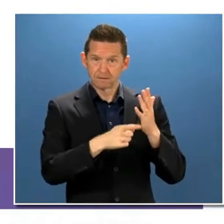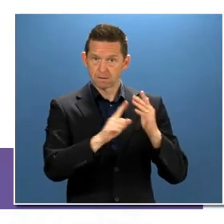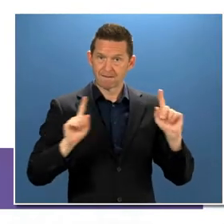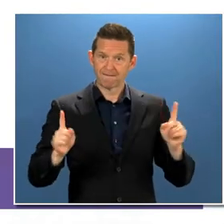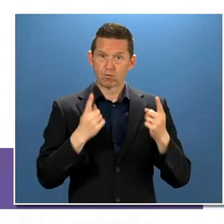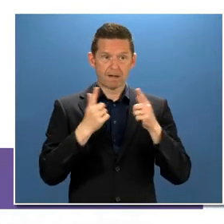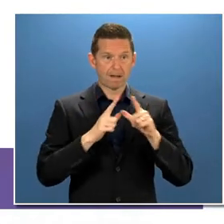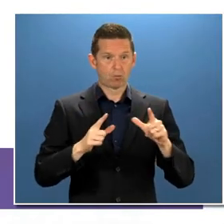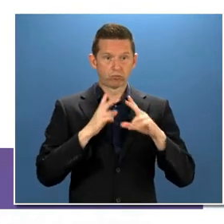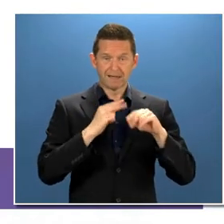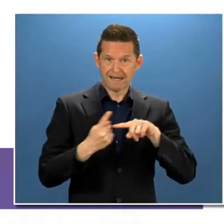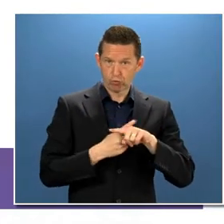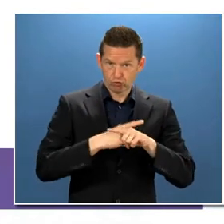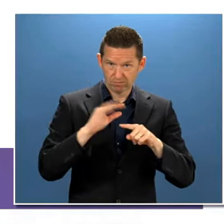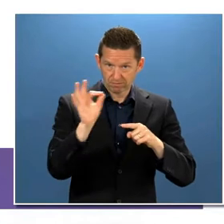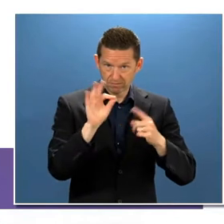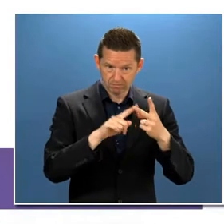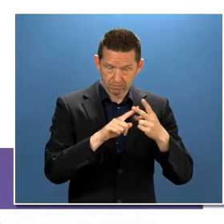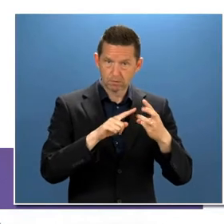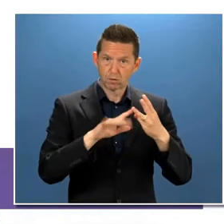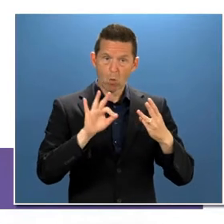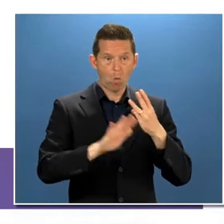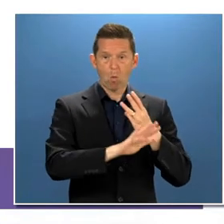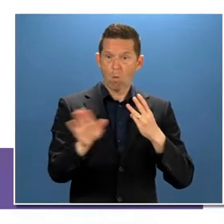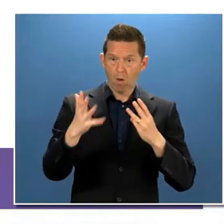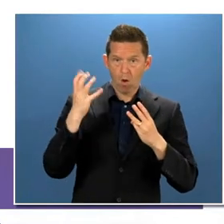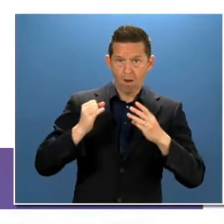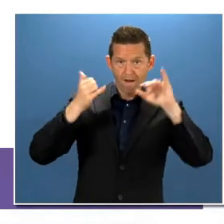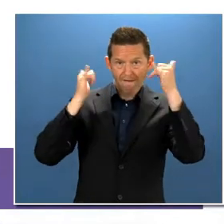with a disability has access to legal representation or wants to avail